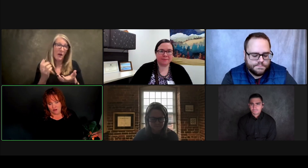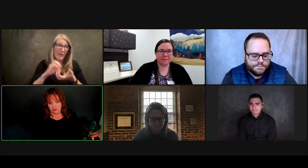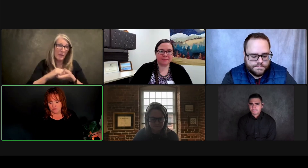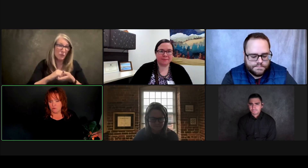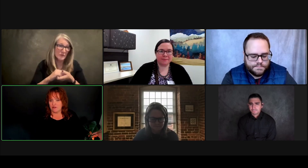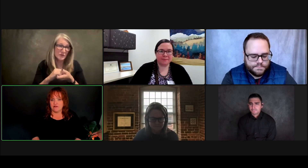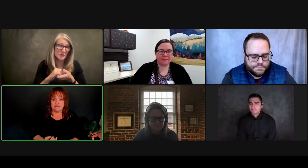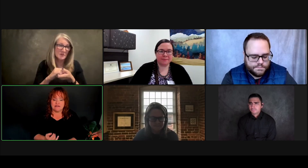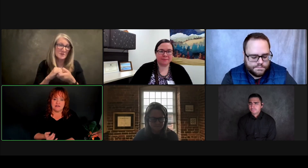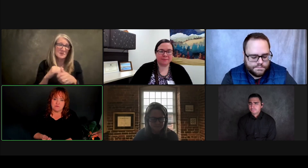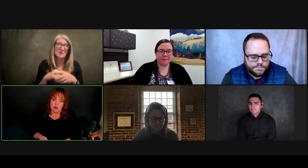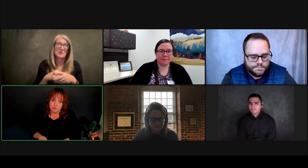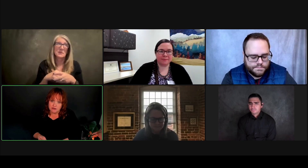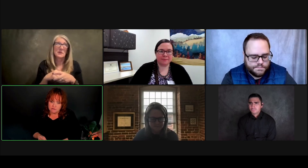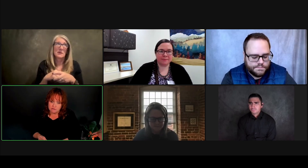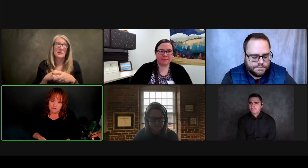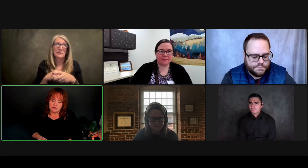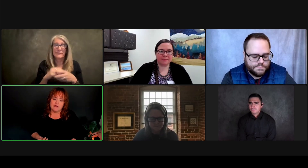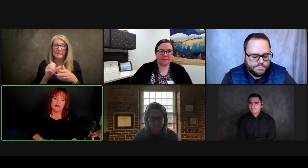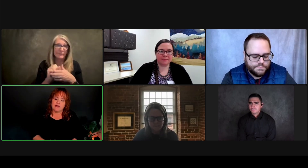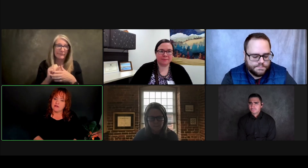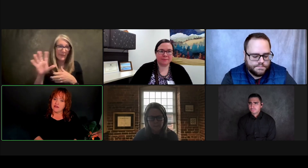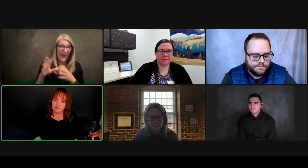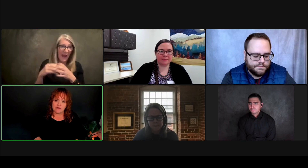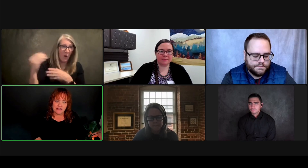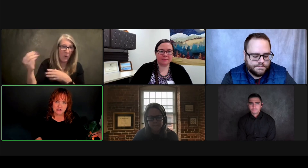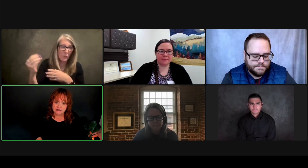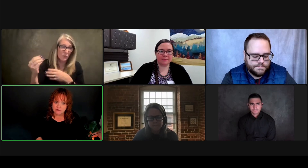involvement, whether it's the department collaborations